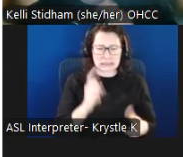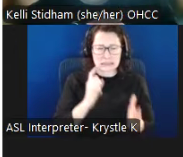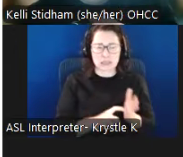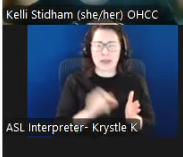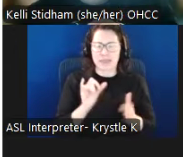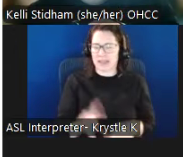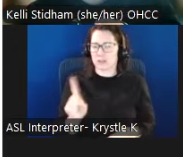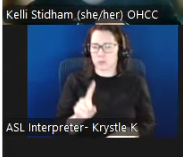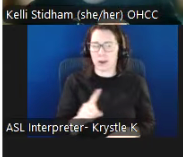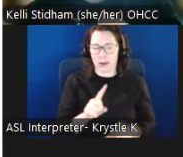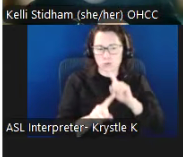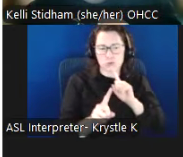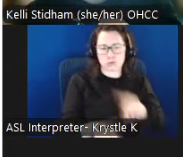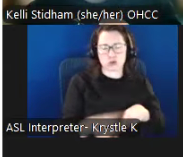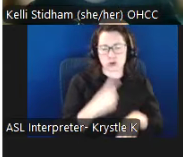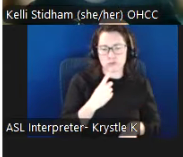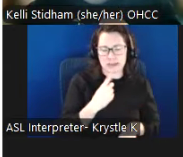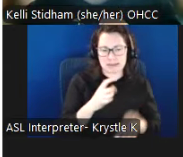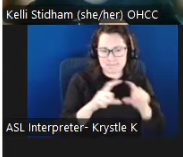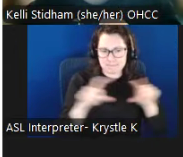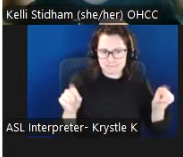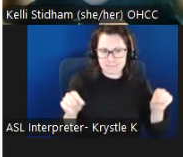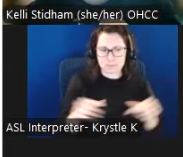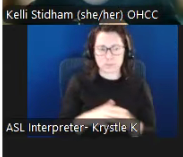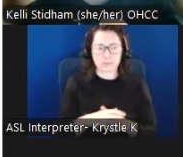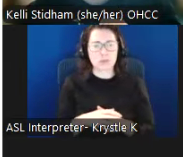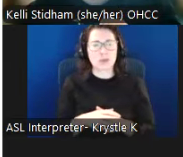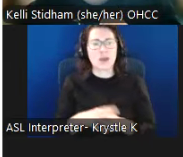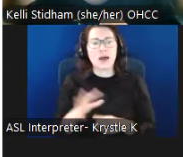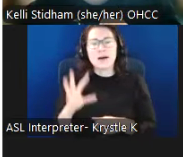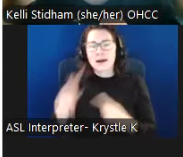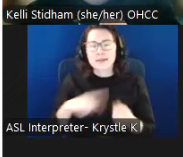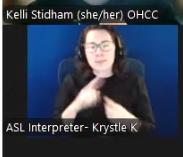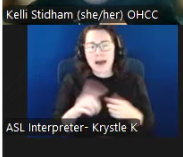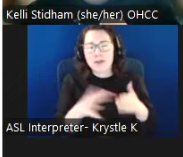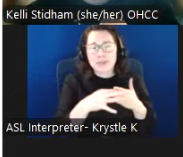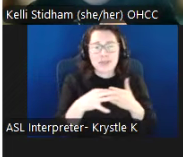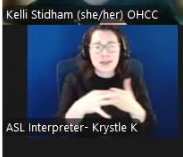to go. And I did talk about the